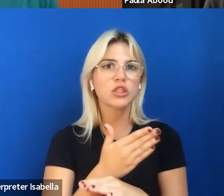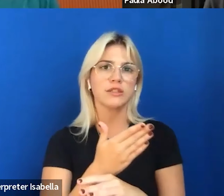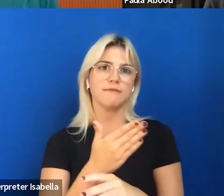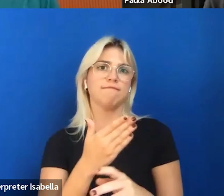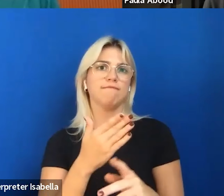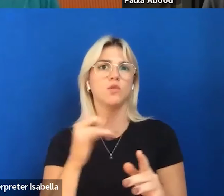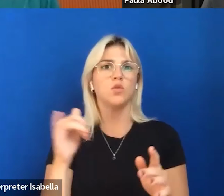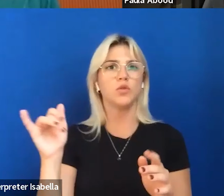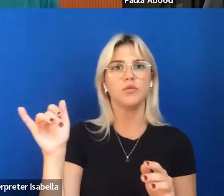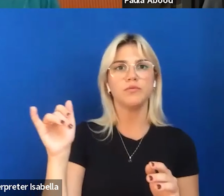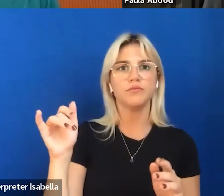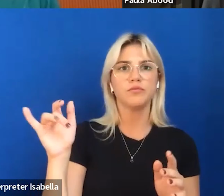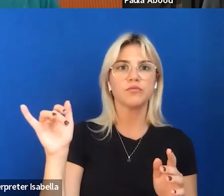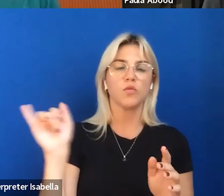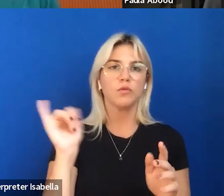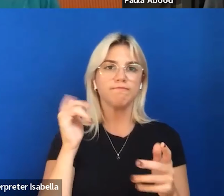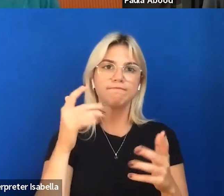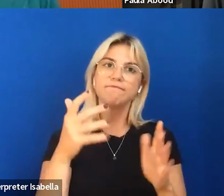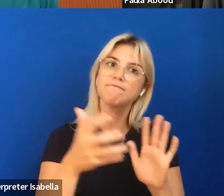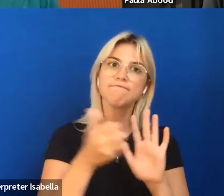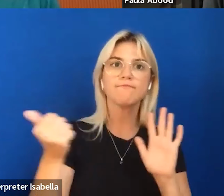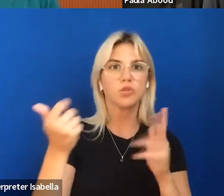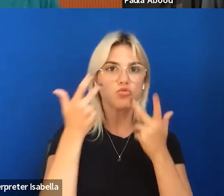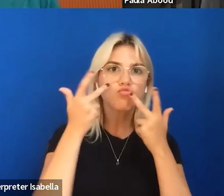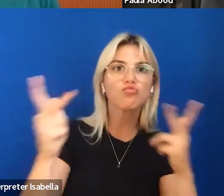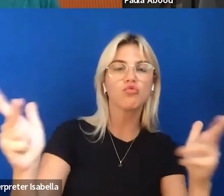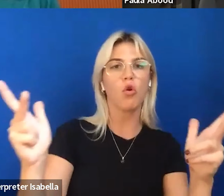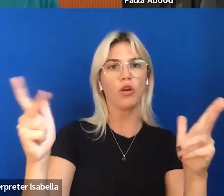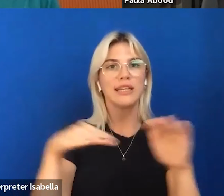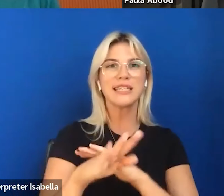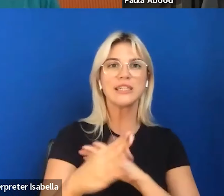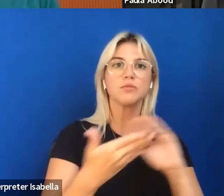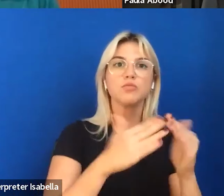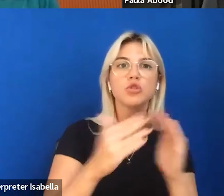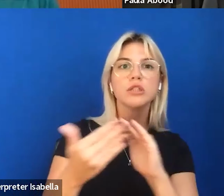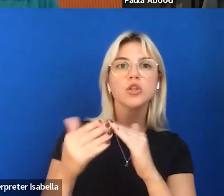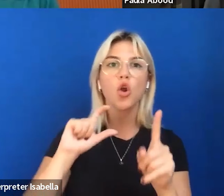In community cultural development, community arts and cultural development practice,